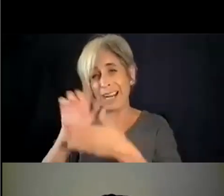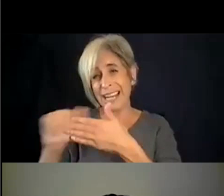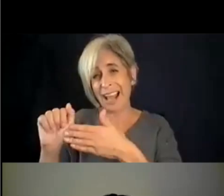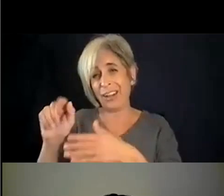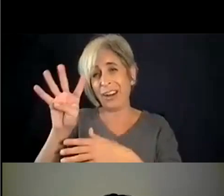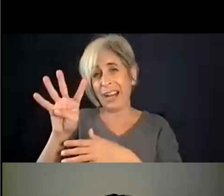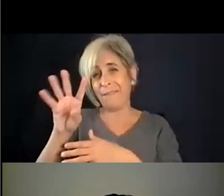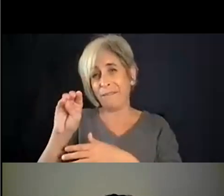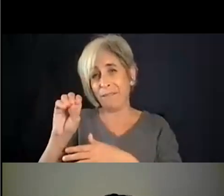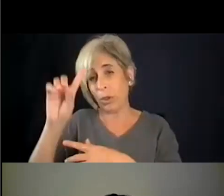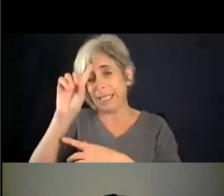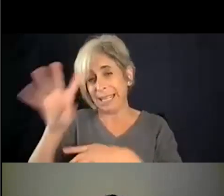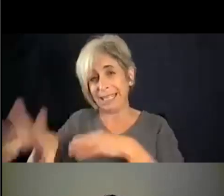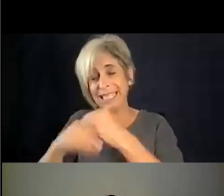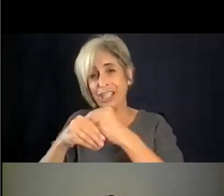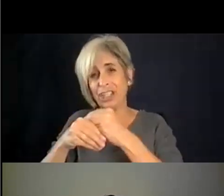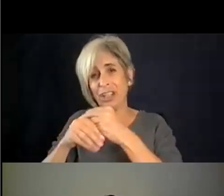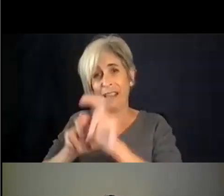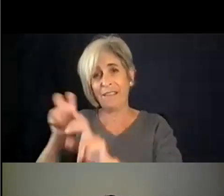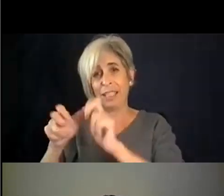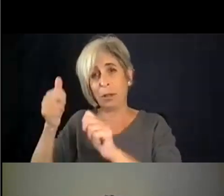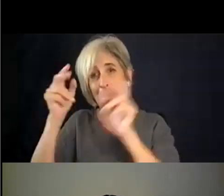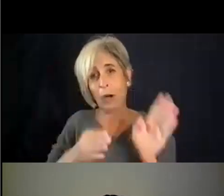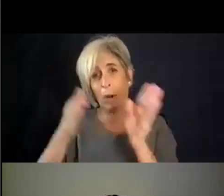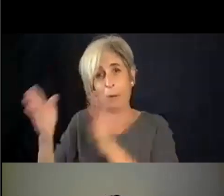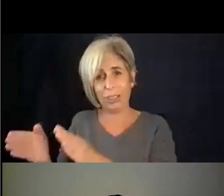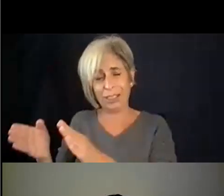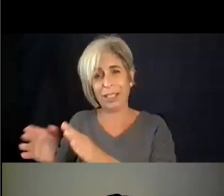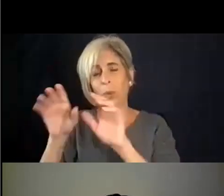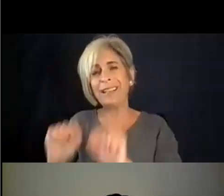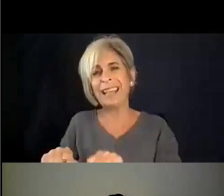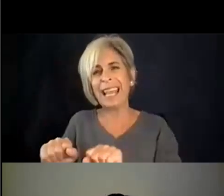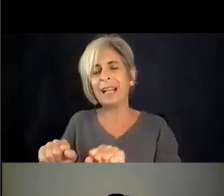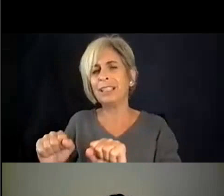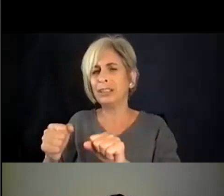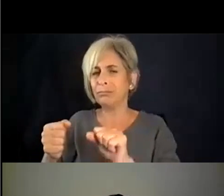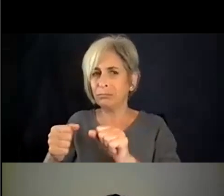additional investment per person, we could significantly scale up ear and